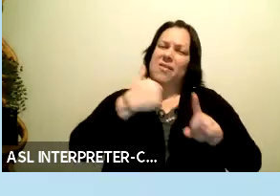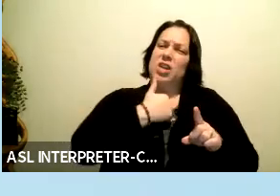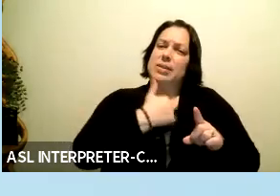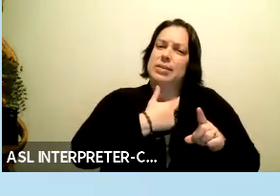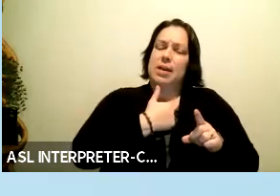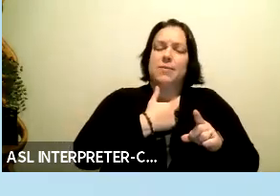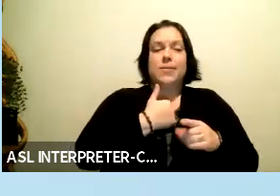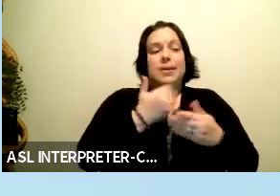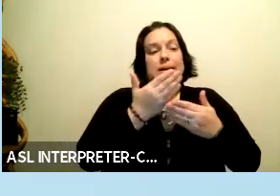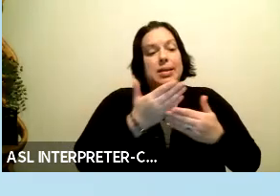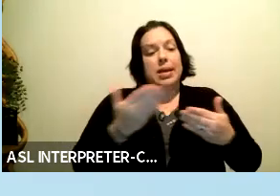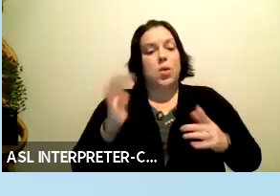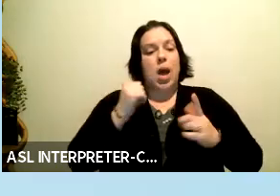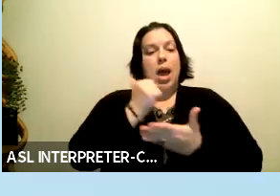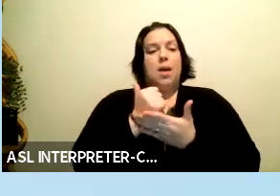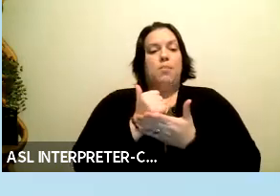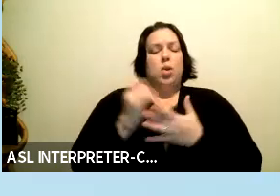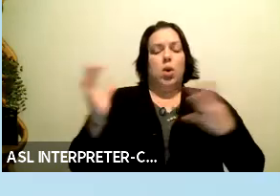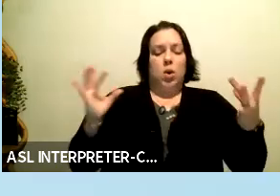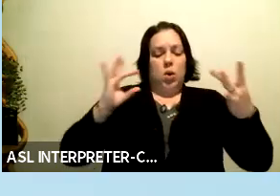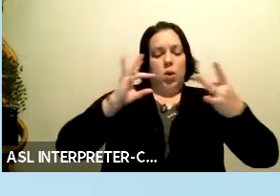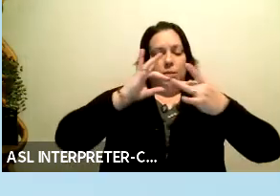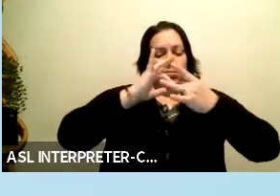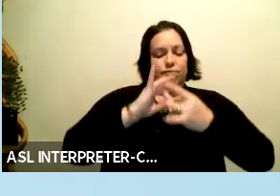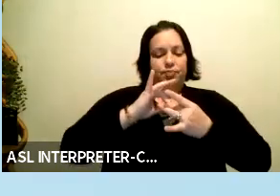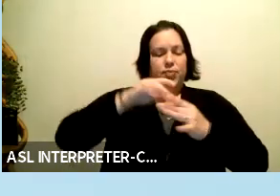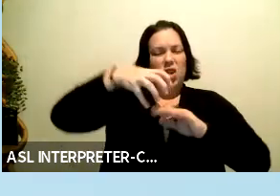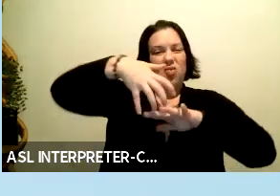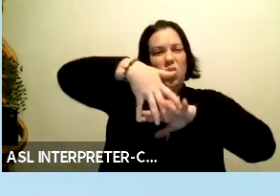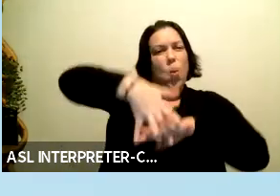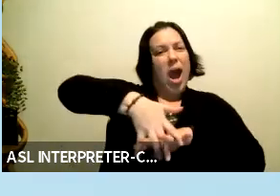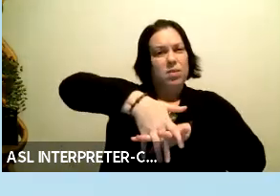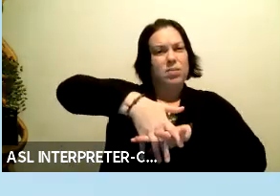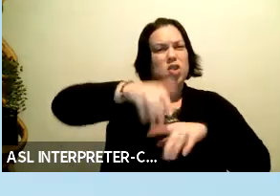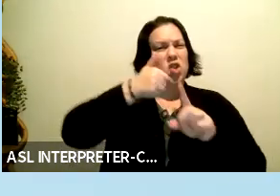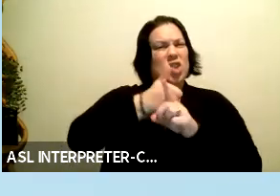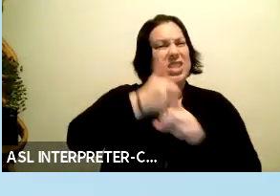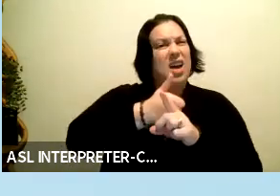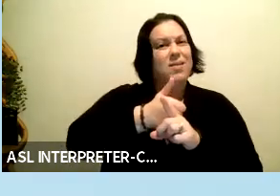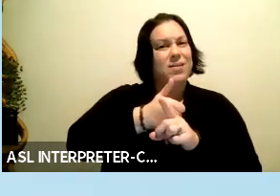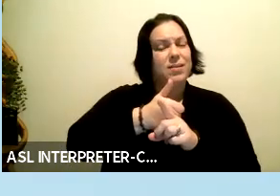you to return to what you're thinking about after the present meeting without concerns about what